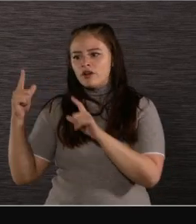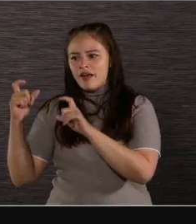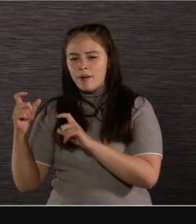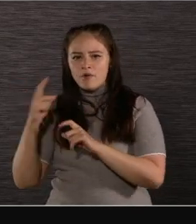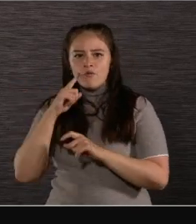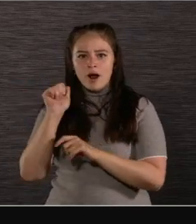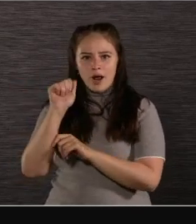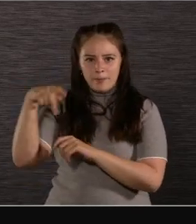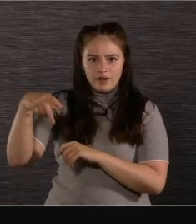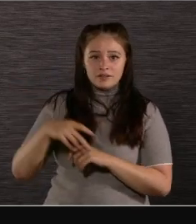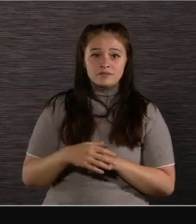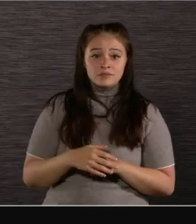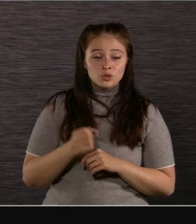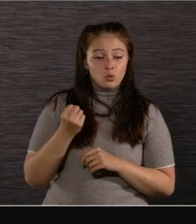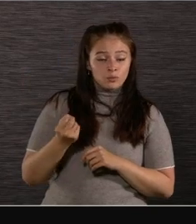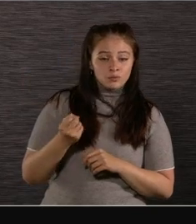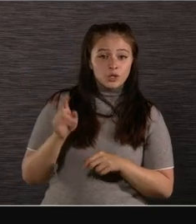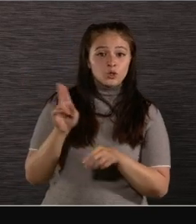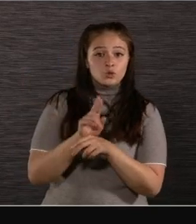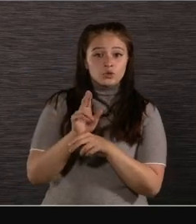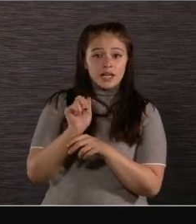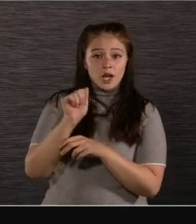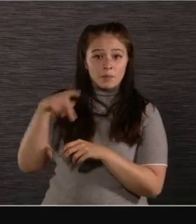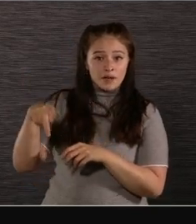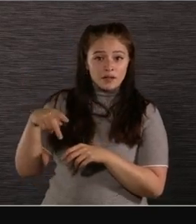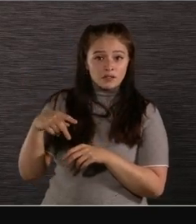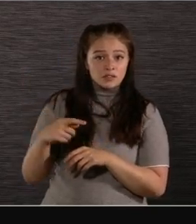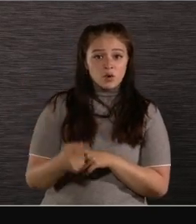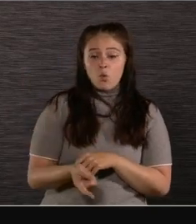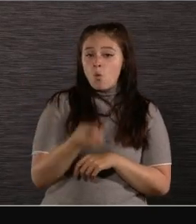So we use Airpeak in a single operation mode